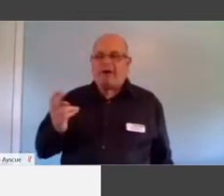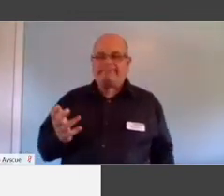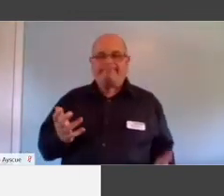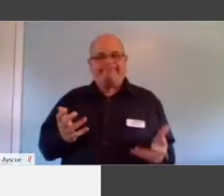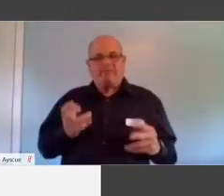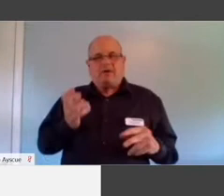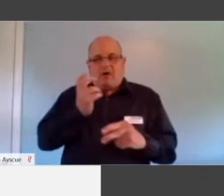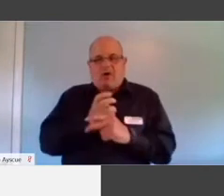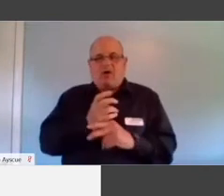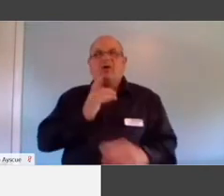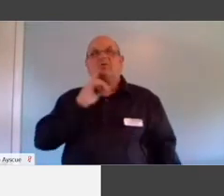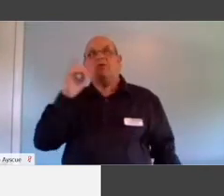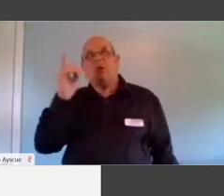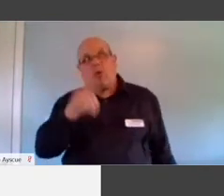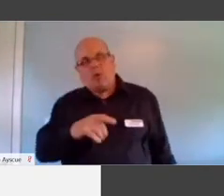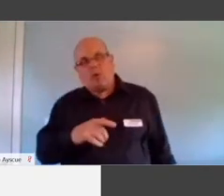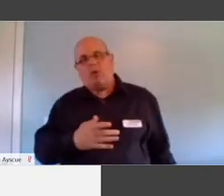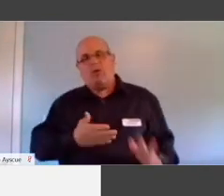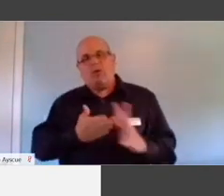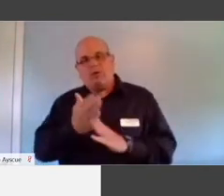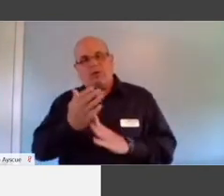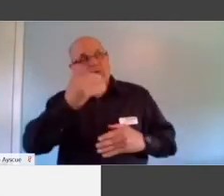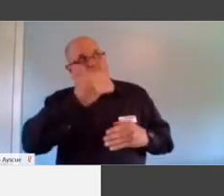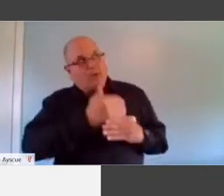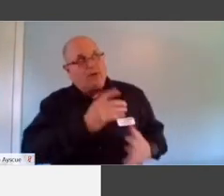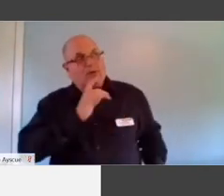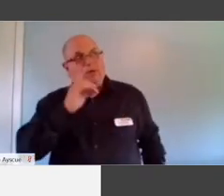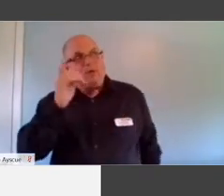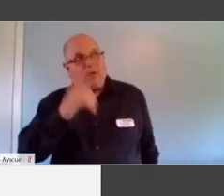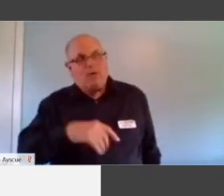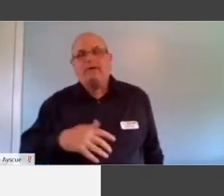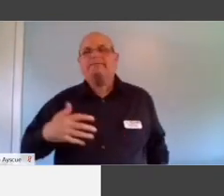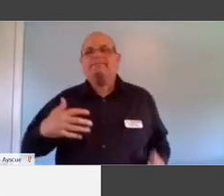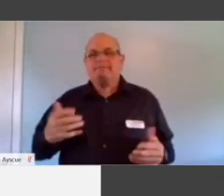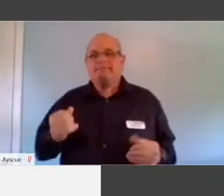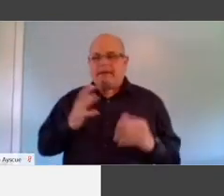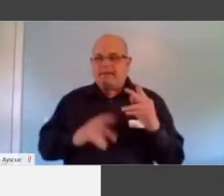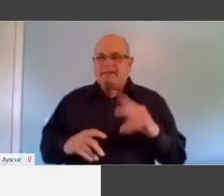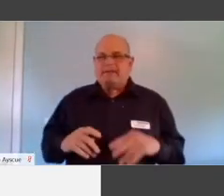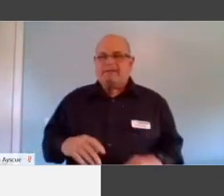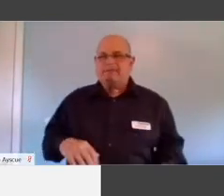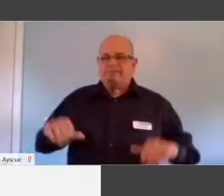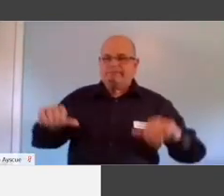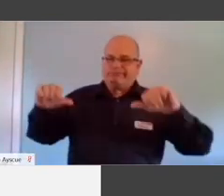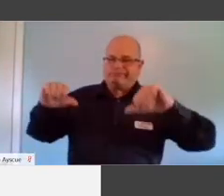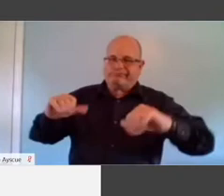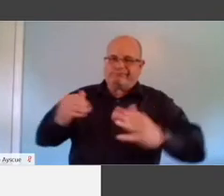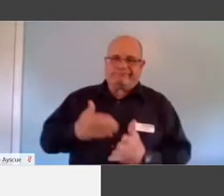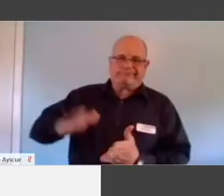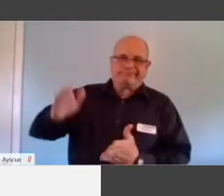to order at a drive thru window so there were a lot of people being turned down service.